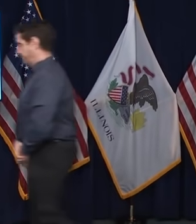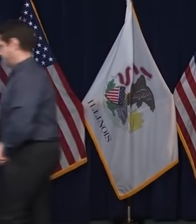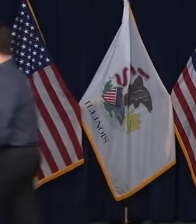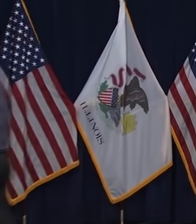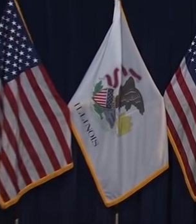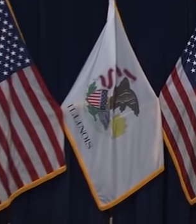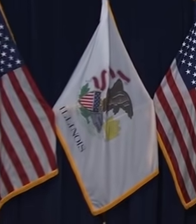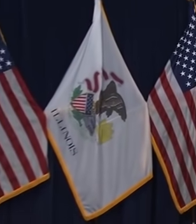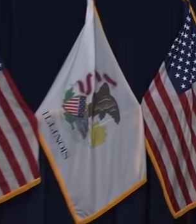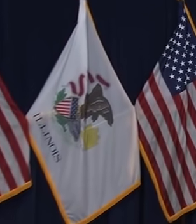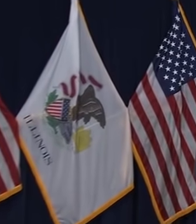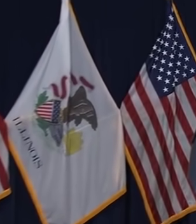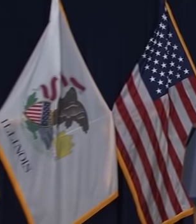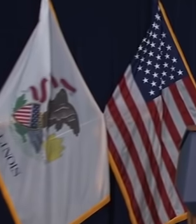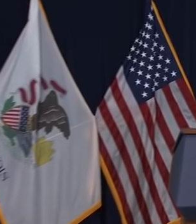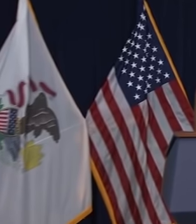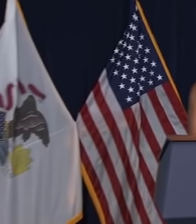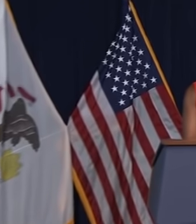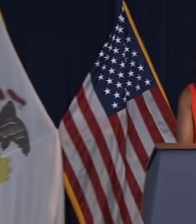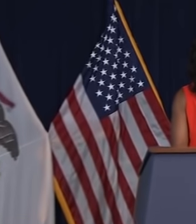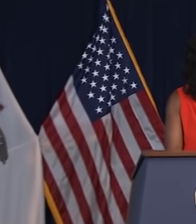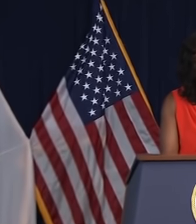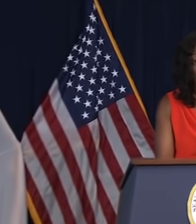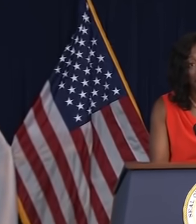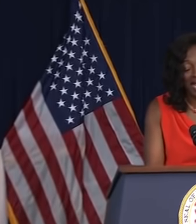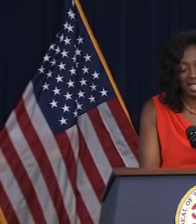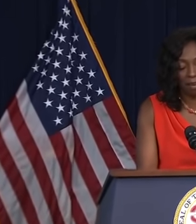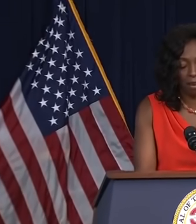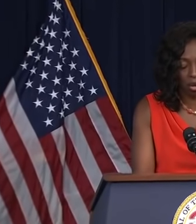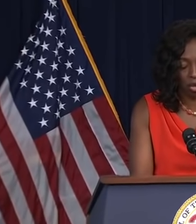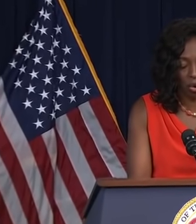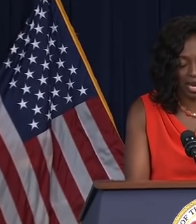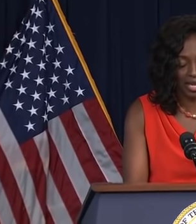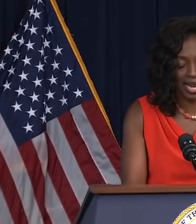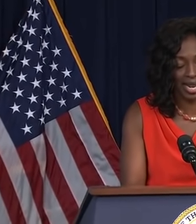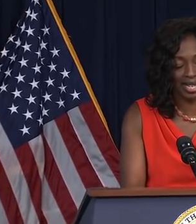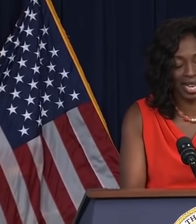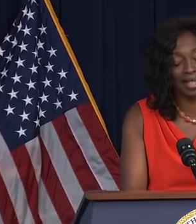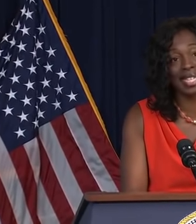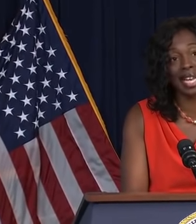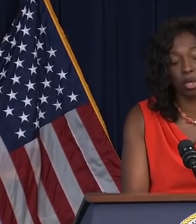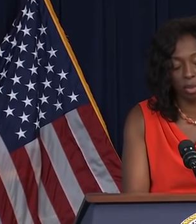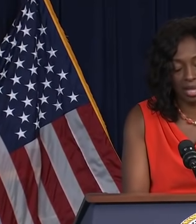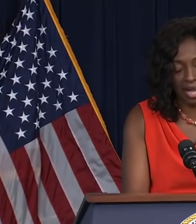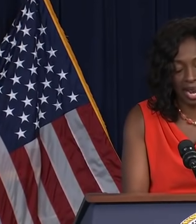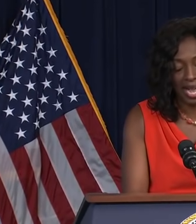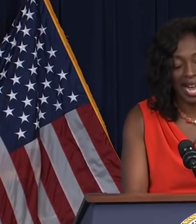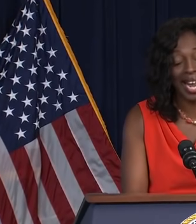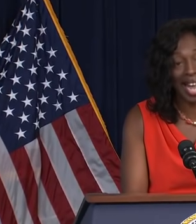this is the moment though